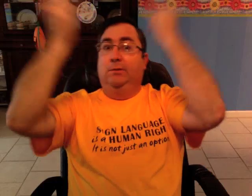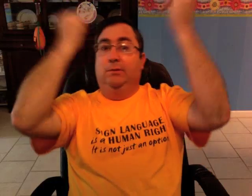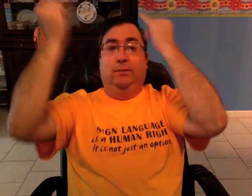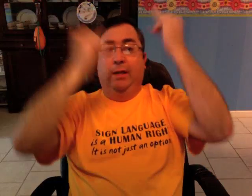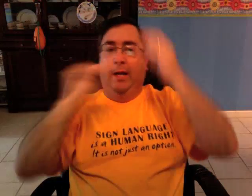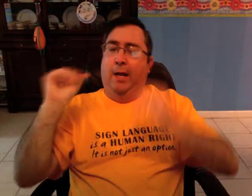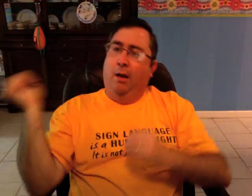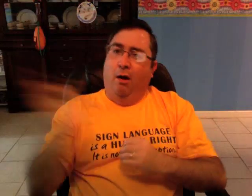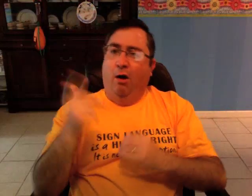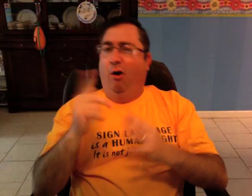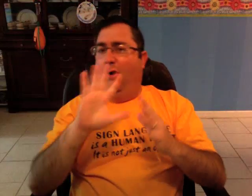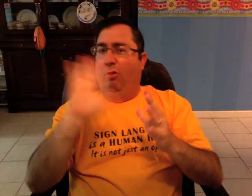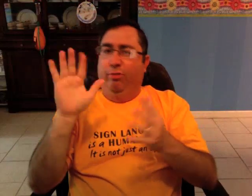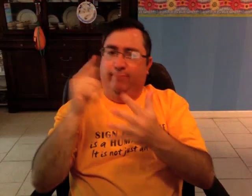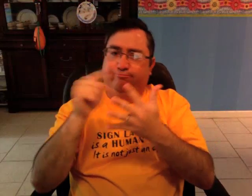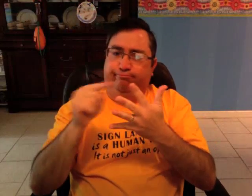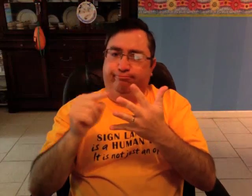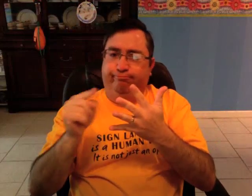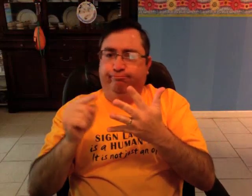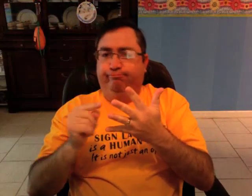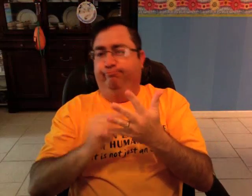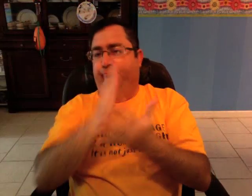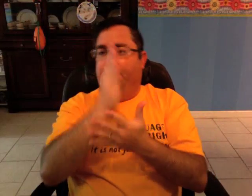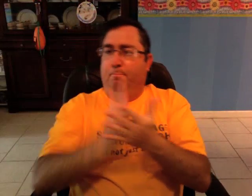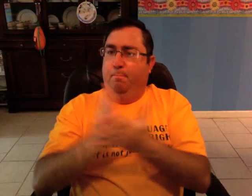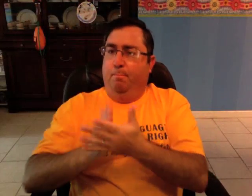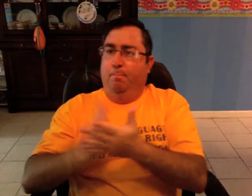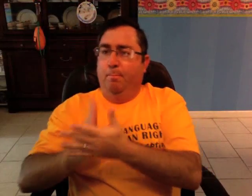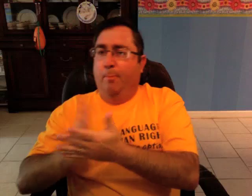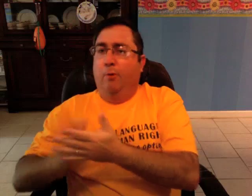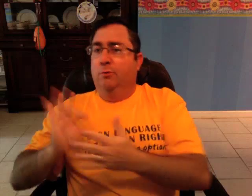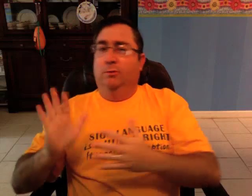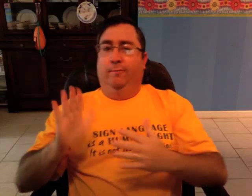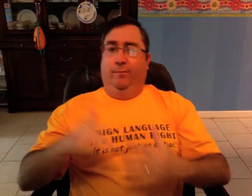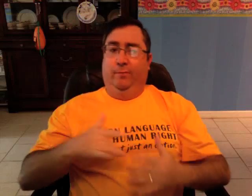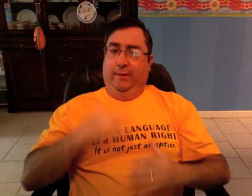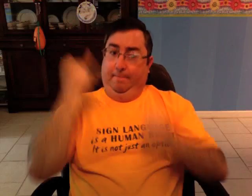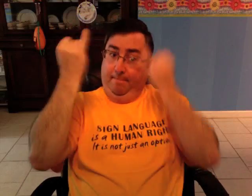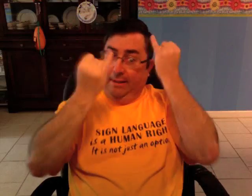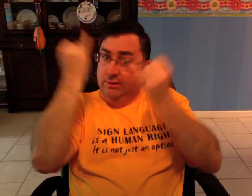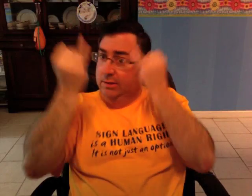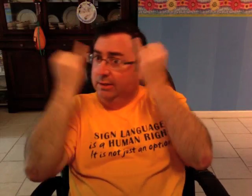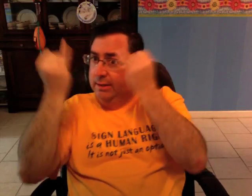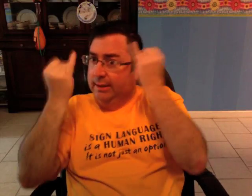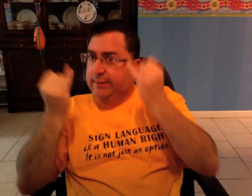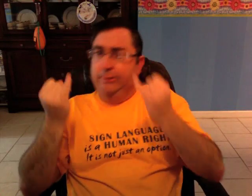and all the faculties of the sense of imagination....